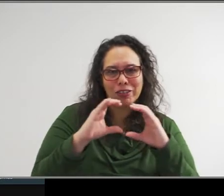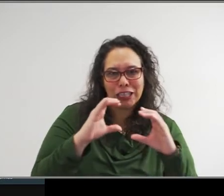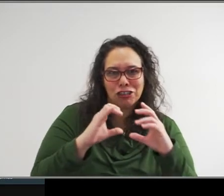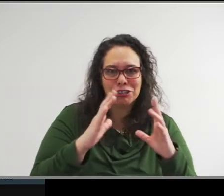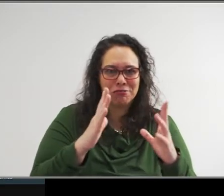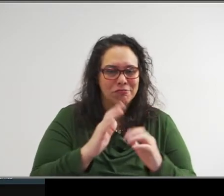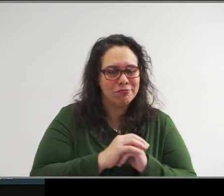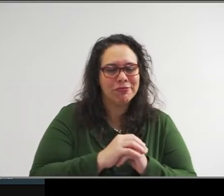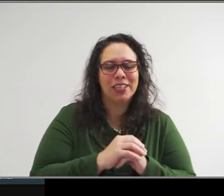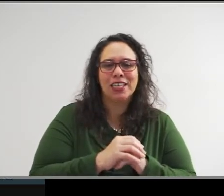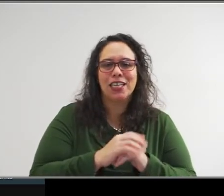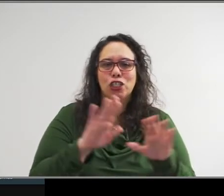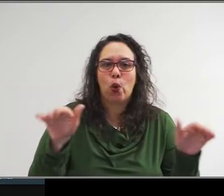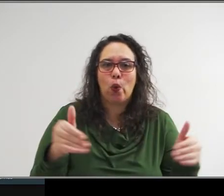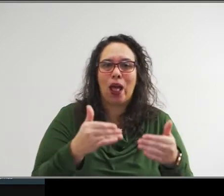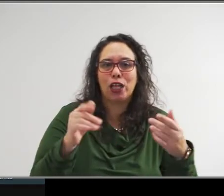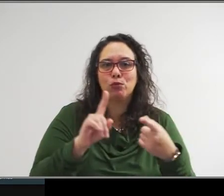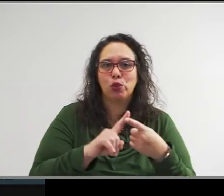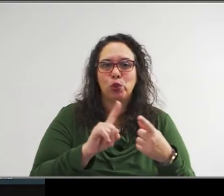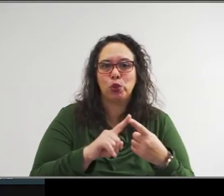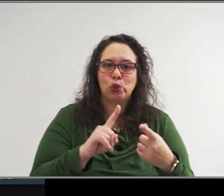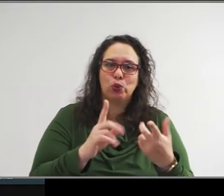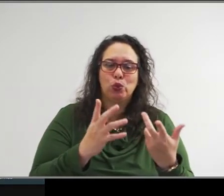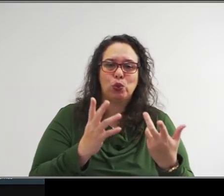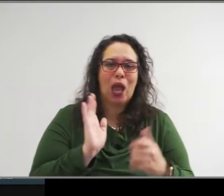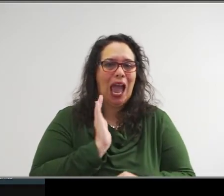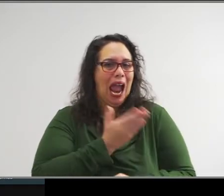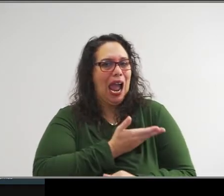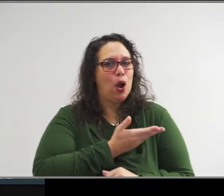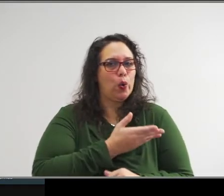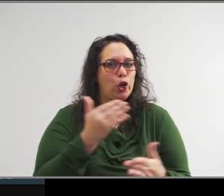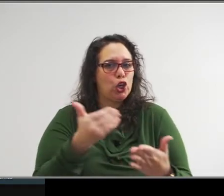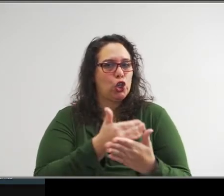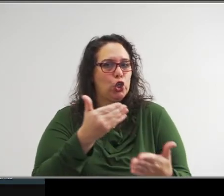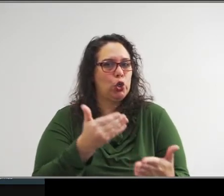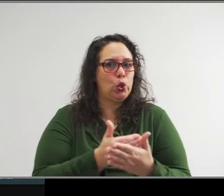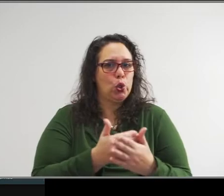So welcome to our new colleagues Mr. Otto, Mr. Miller,